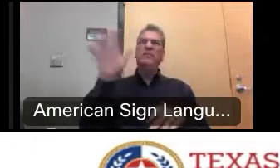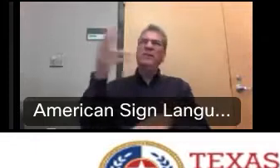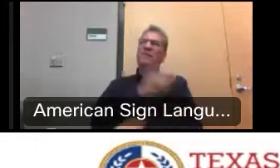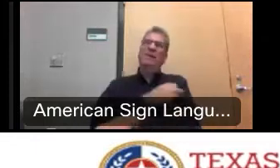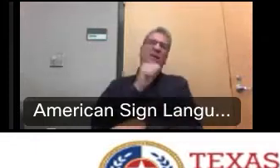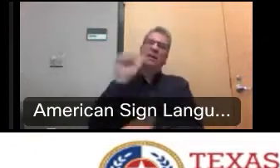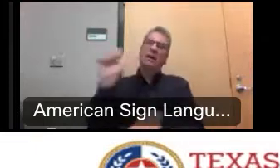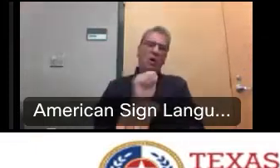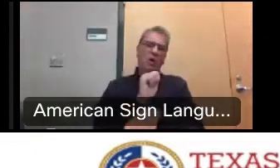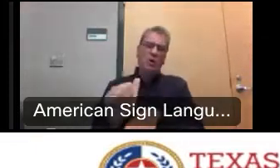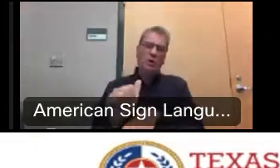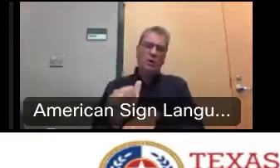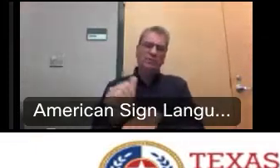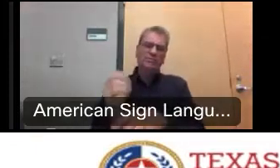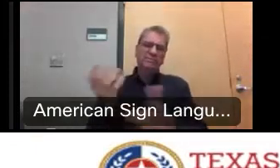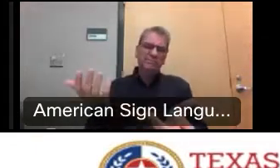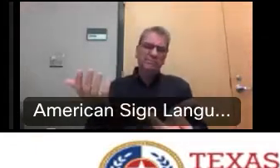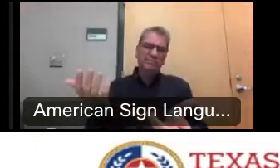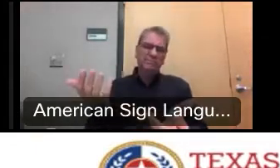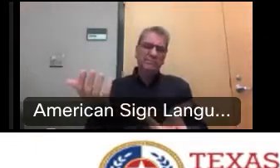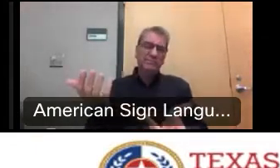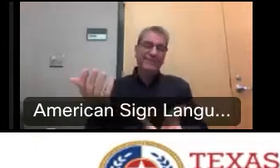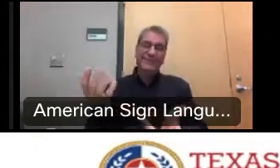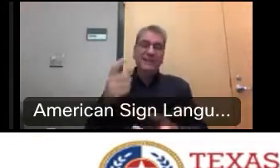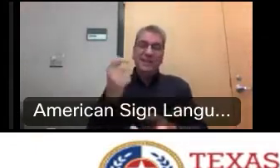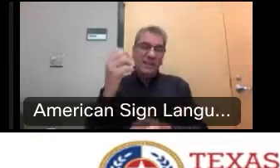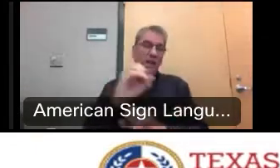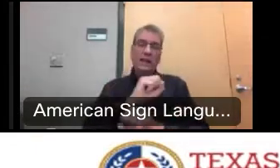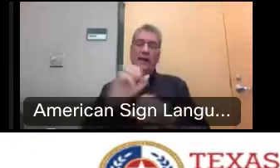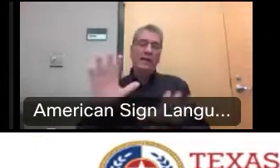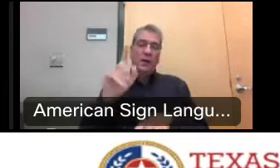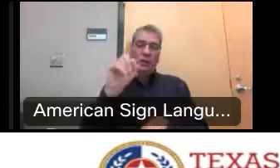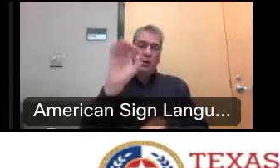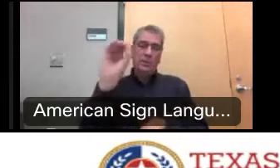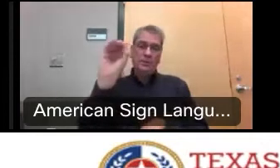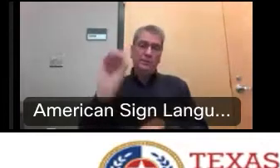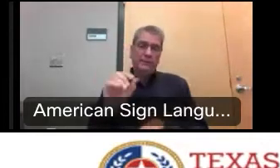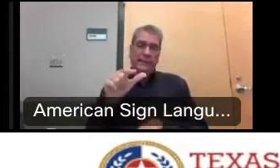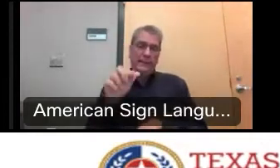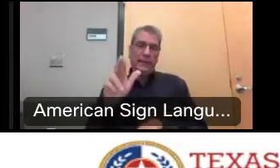Well, it turns out there's nothing that is 100 guarantee and there never was, but all